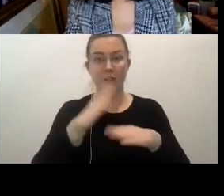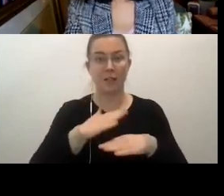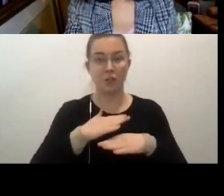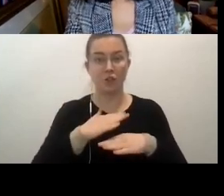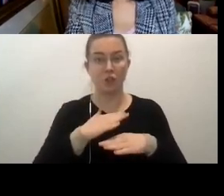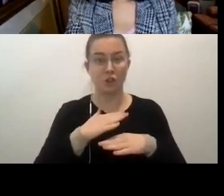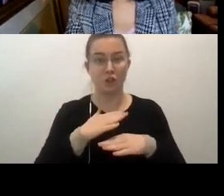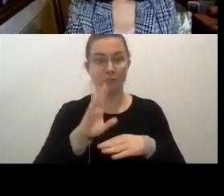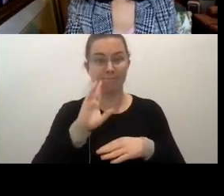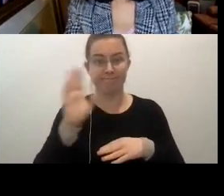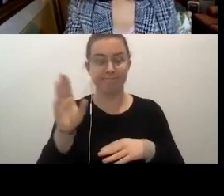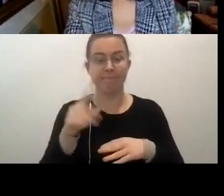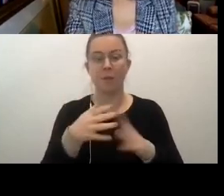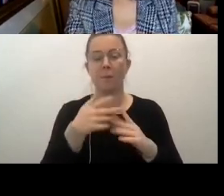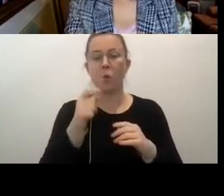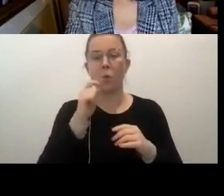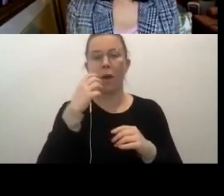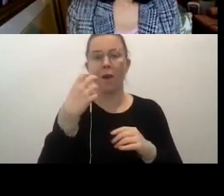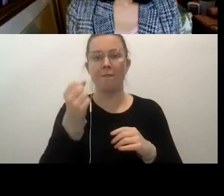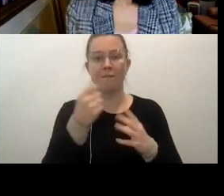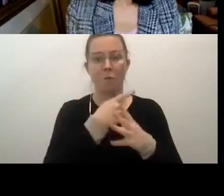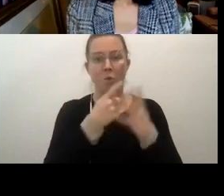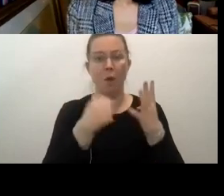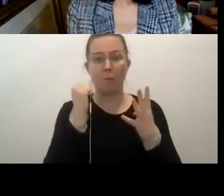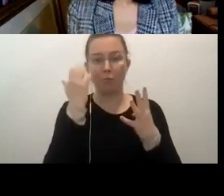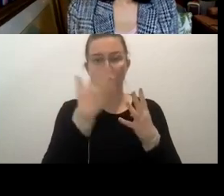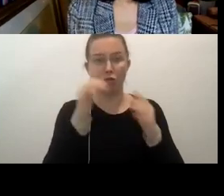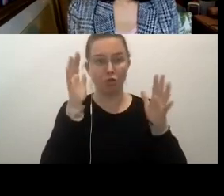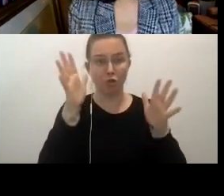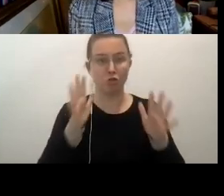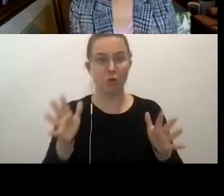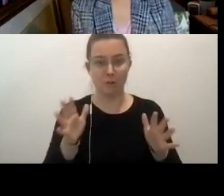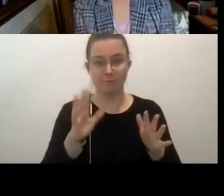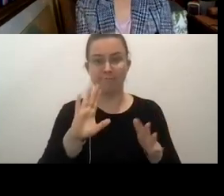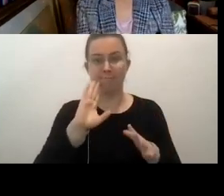going to have four Aboriginal and Torres Strait Islander members of the deaf and hard